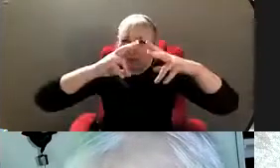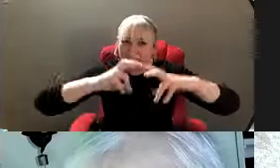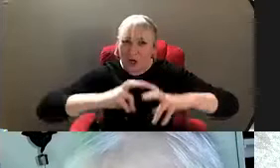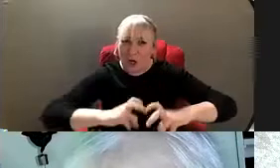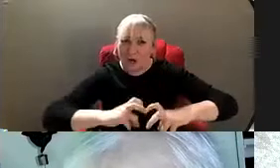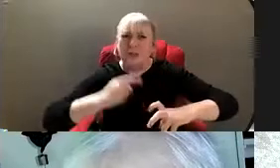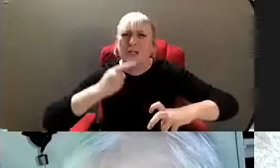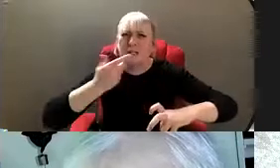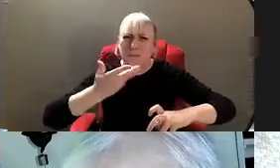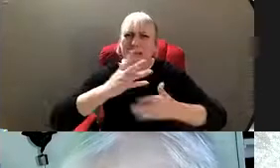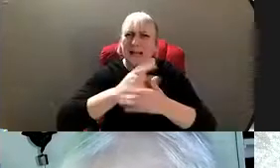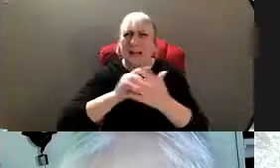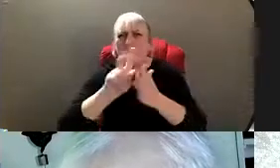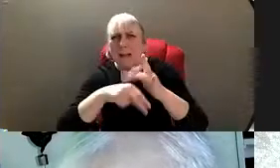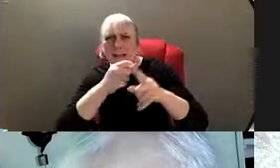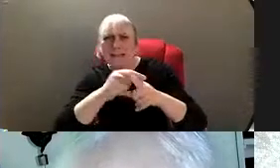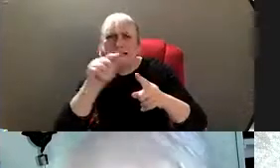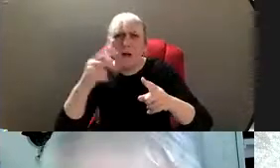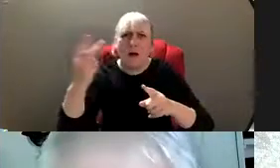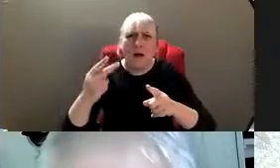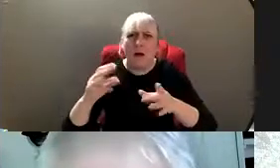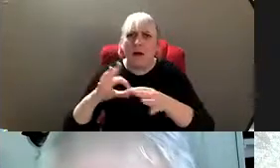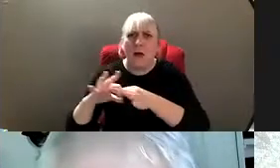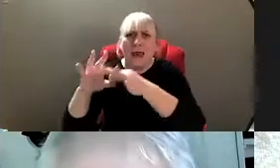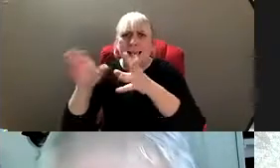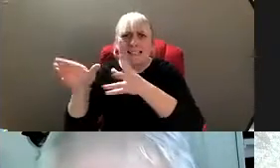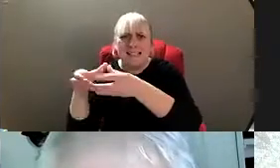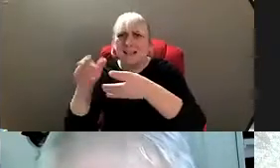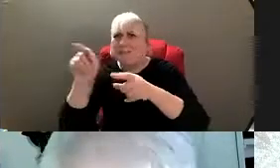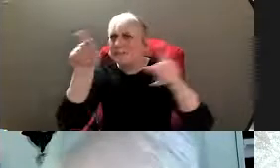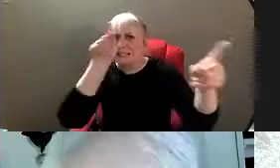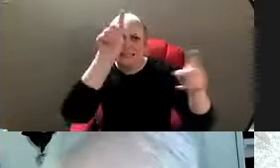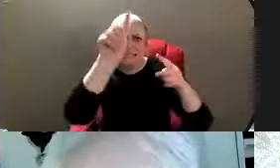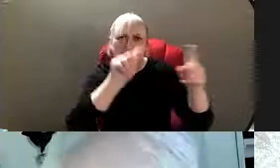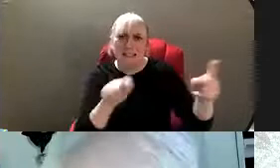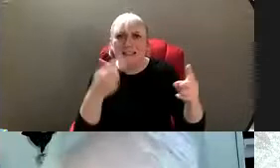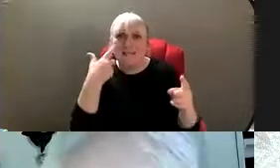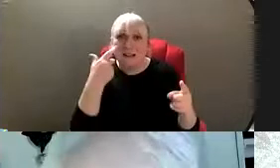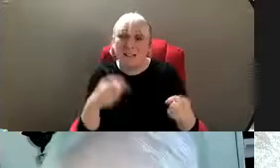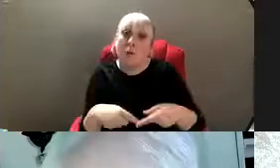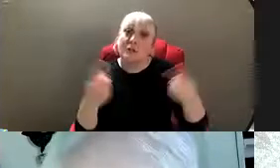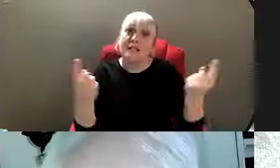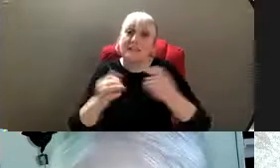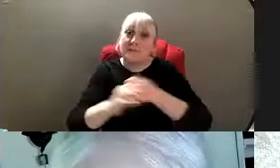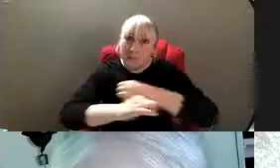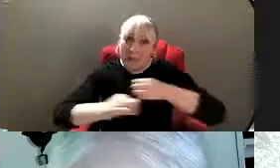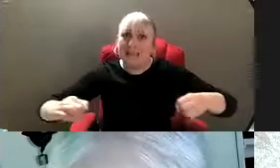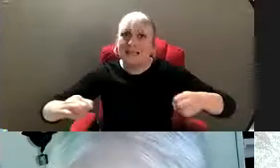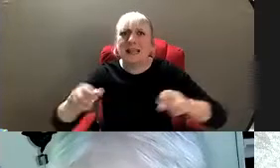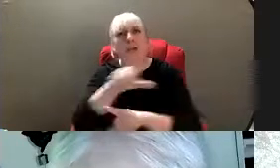arts collectors alternative space and community based projects i closed the board